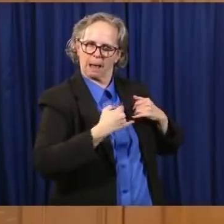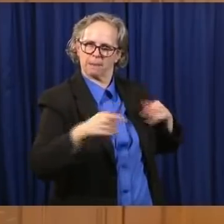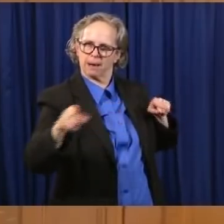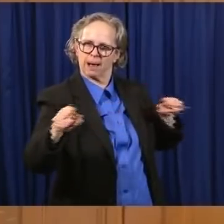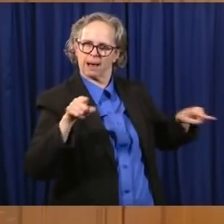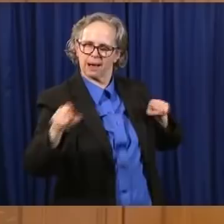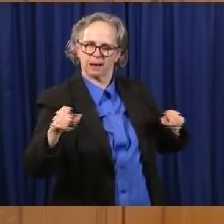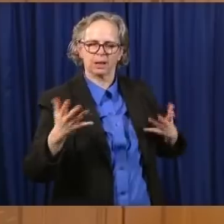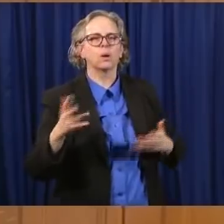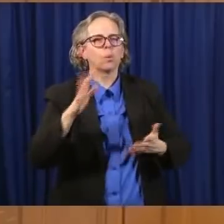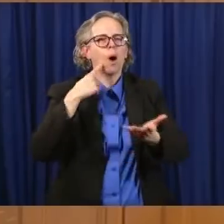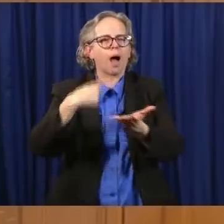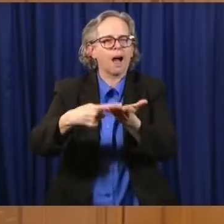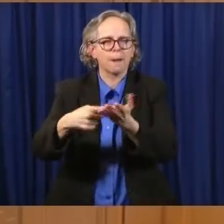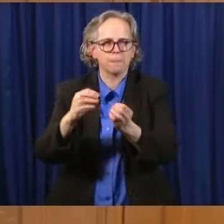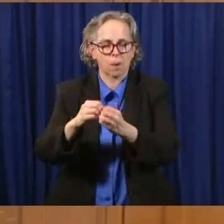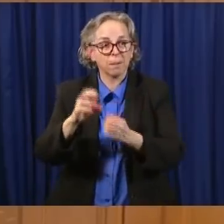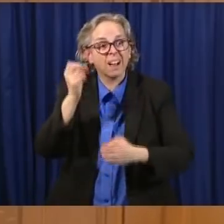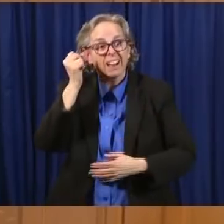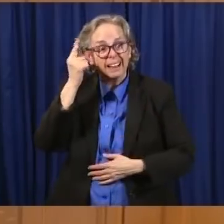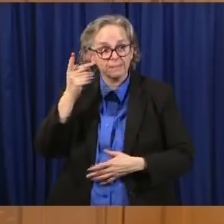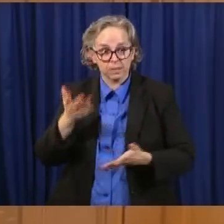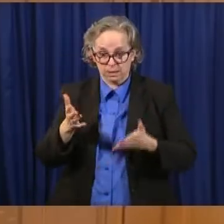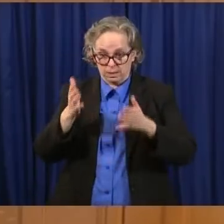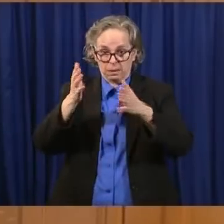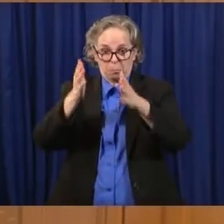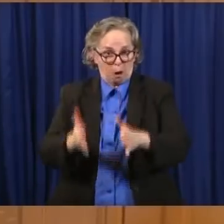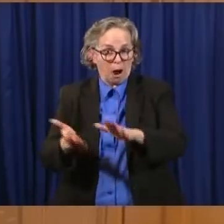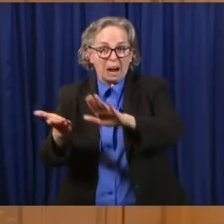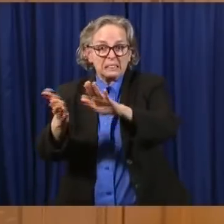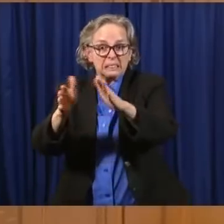THE DAY WE LEARN ABOUT IT. DEATH DATA, AND WE WILL GO INTO THIS AND MUCH MORE DETAIL.